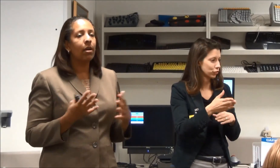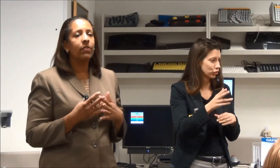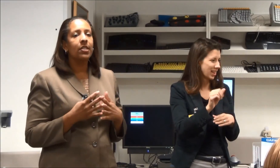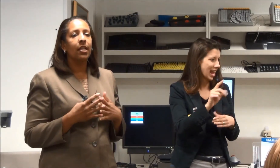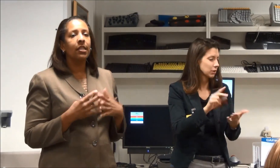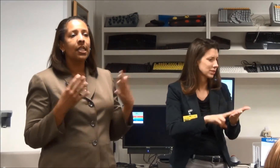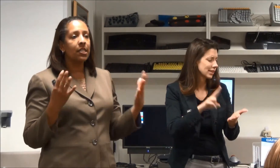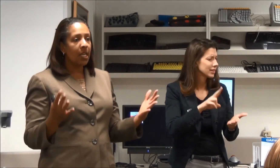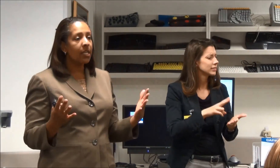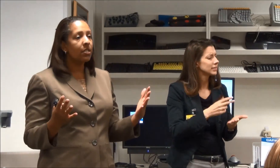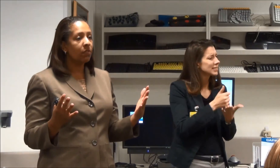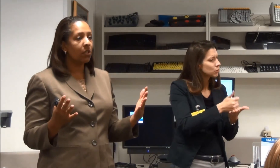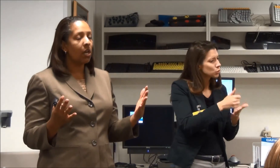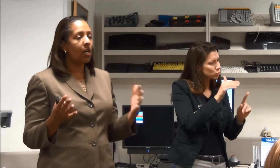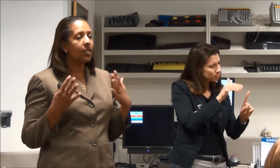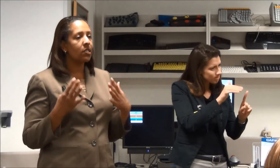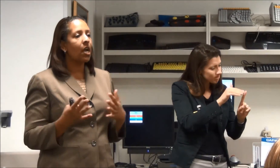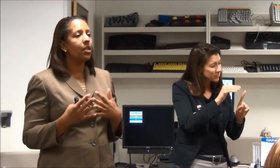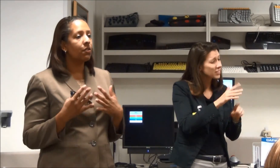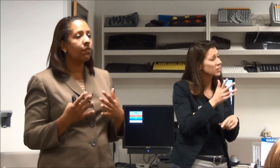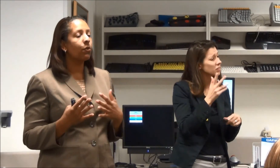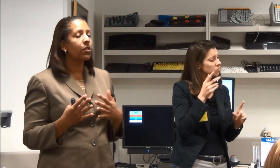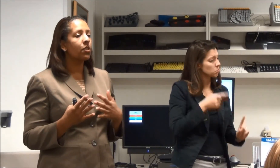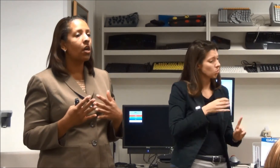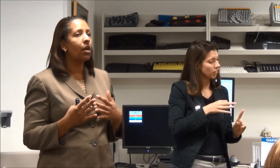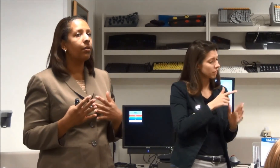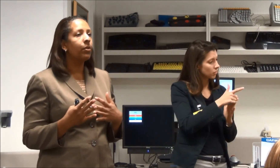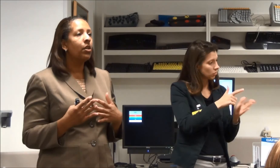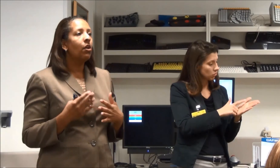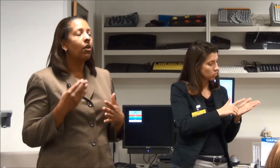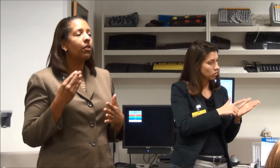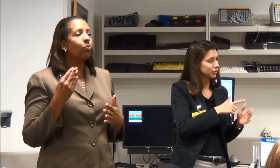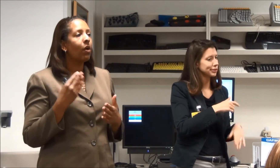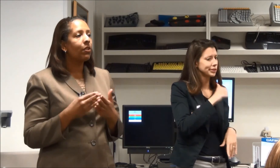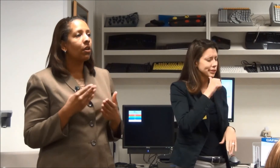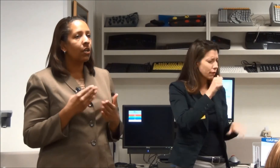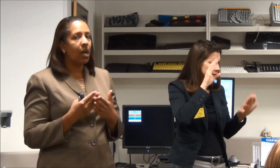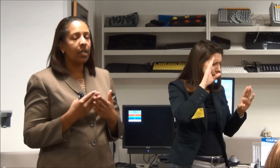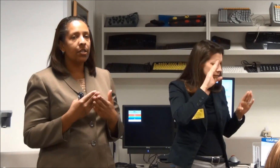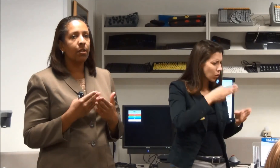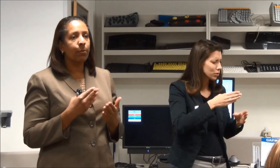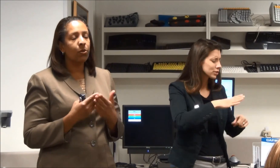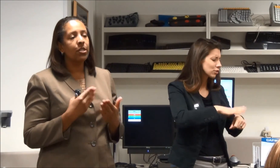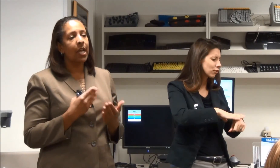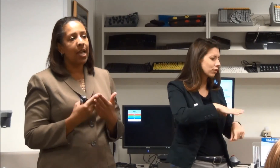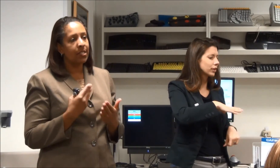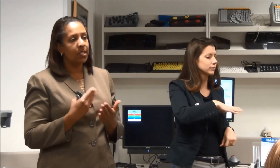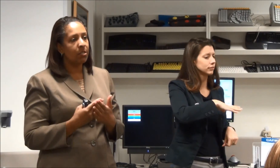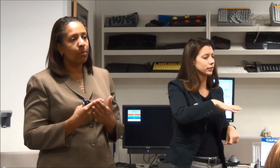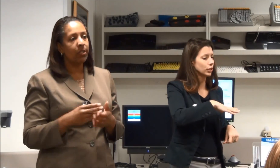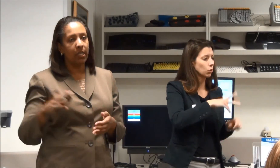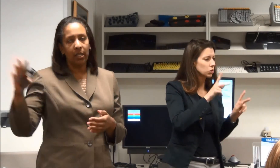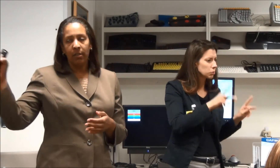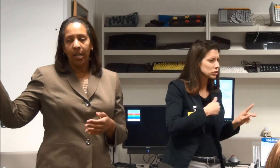of is that the intent of the law is not to focus on whether or not the person has a disability,